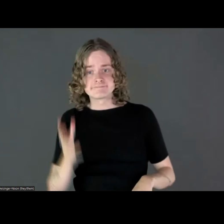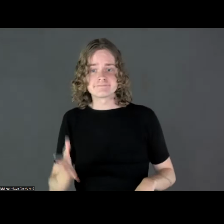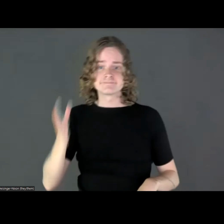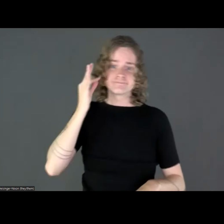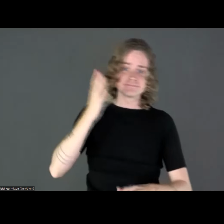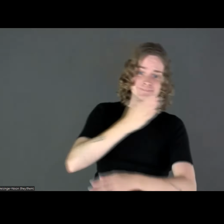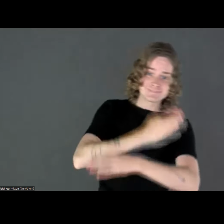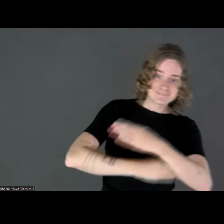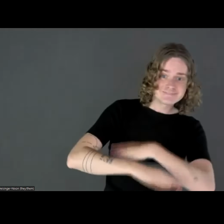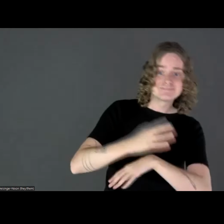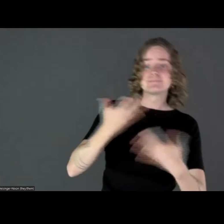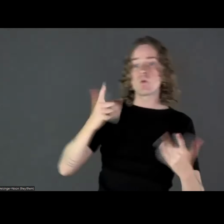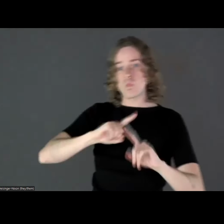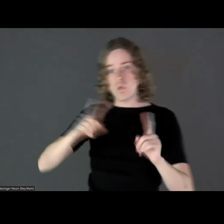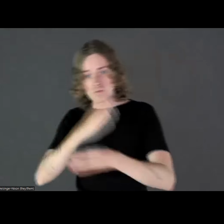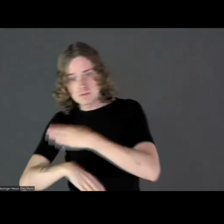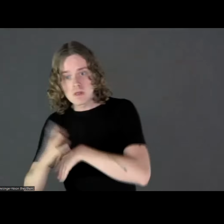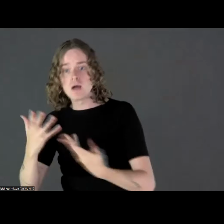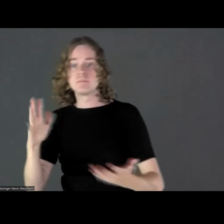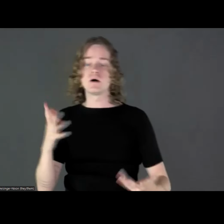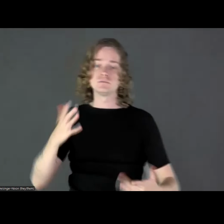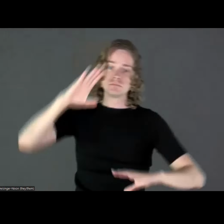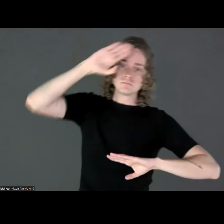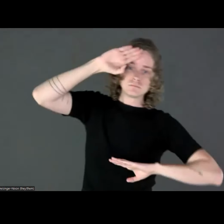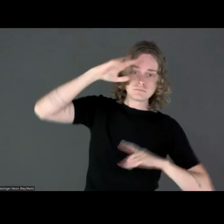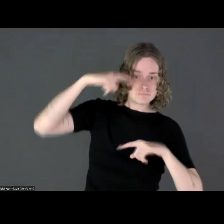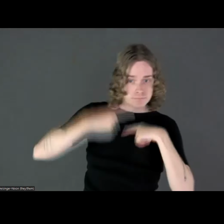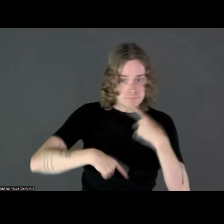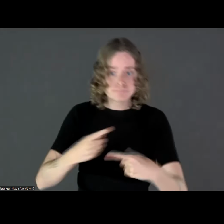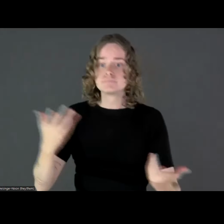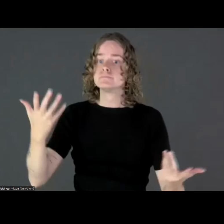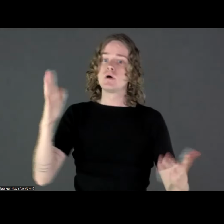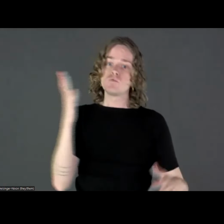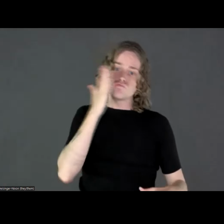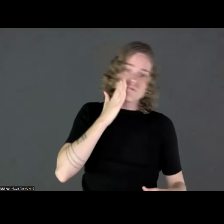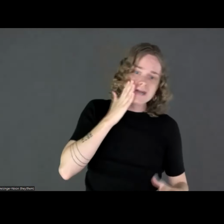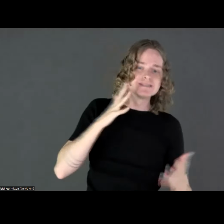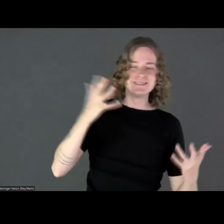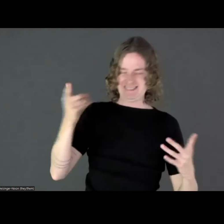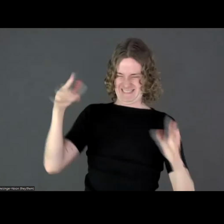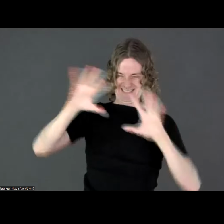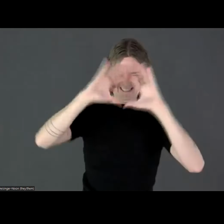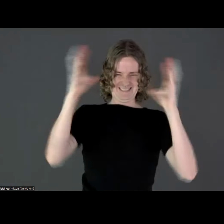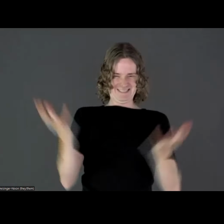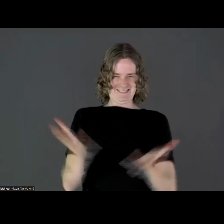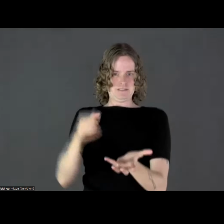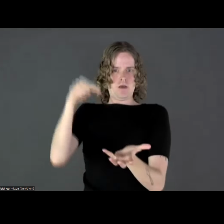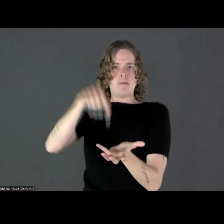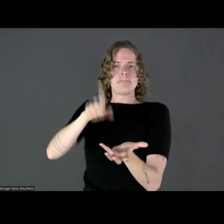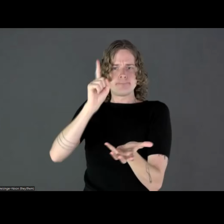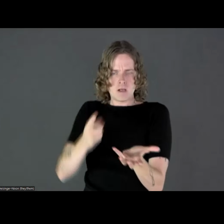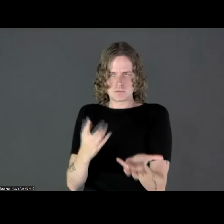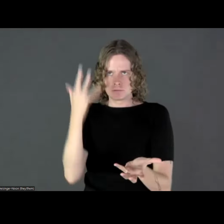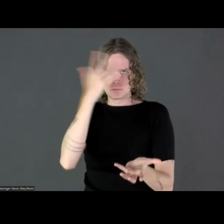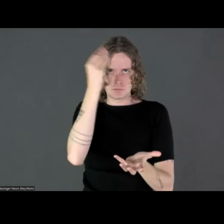Refugees with disability in closed centers. Including local leaders and local Civil Society,